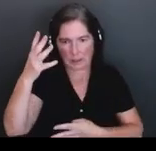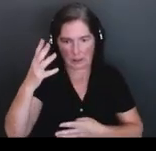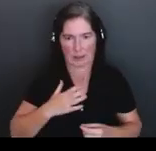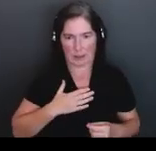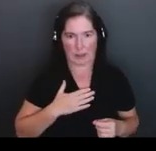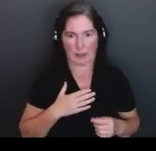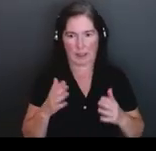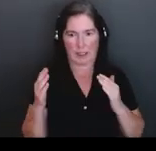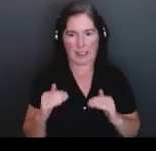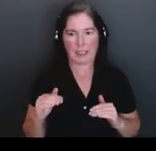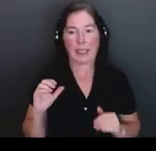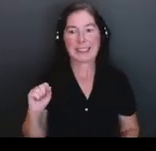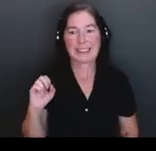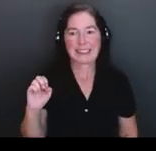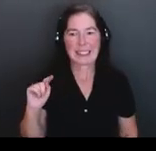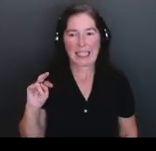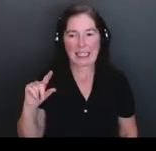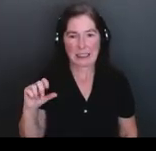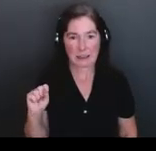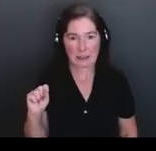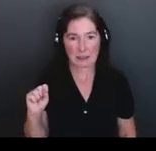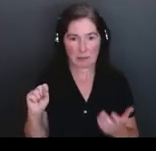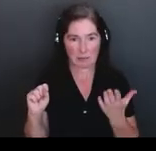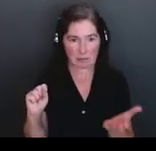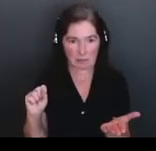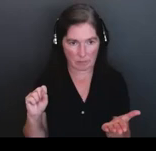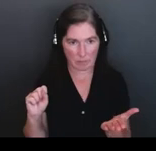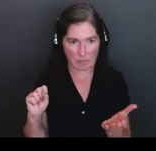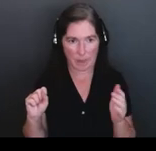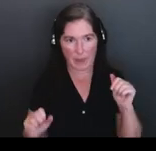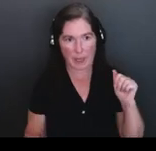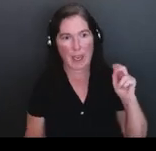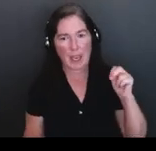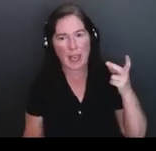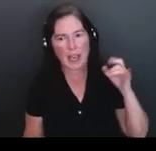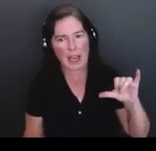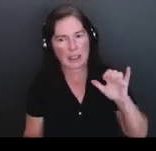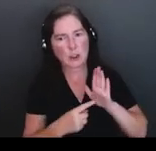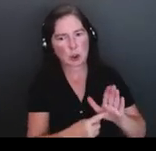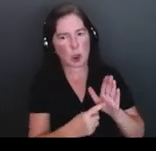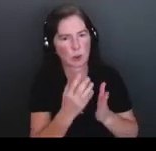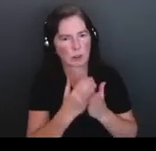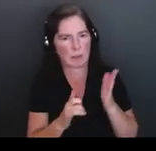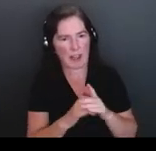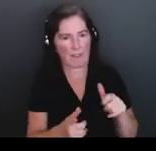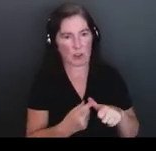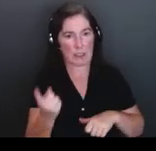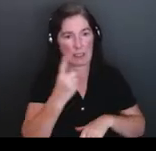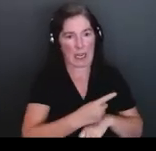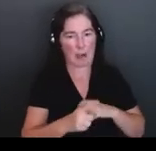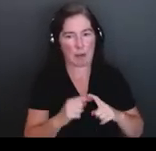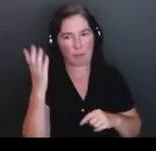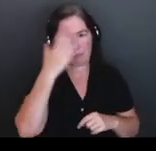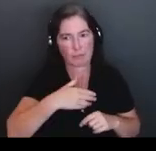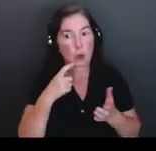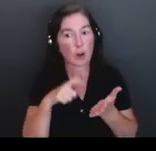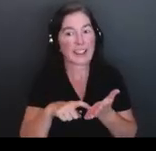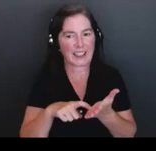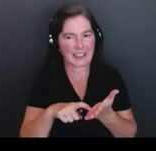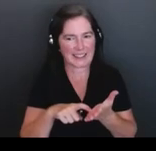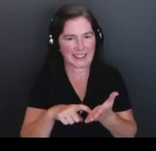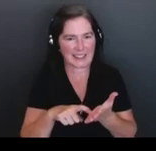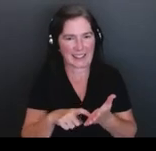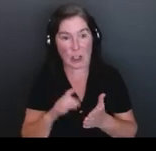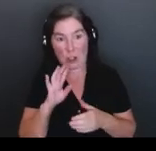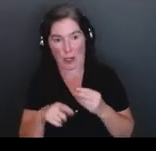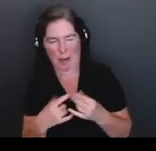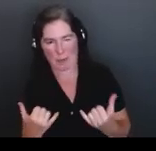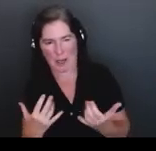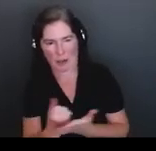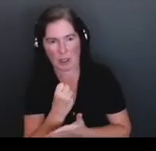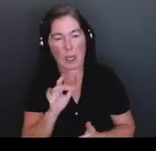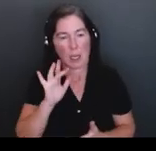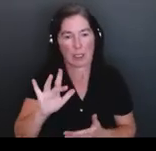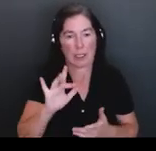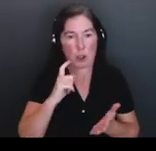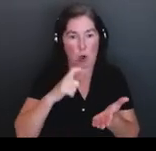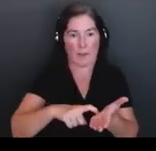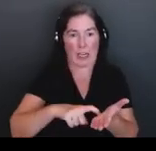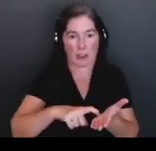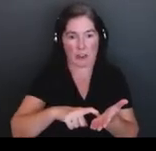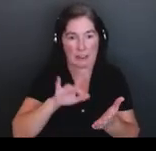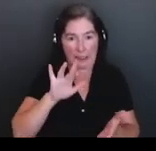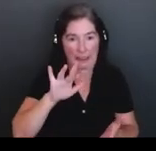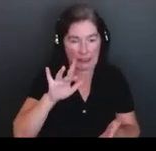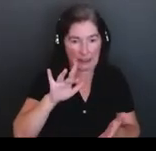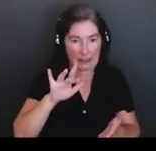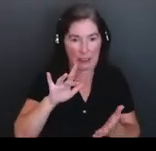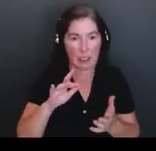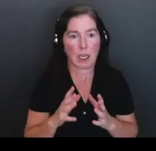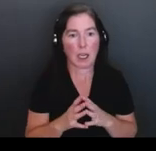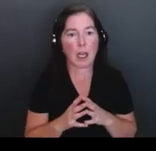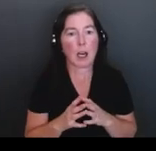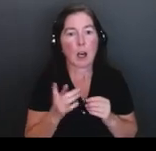Each individual person needs to set up some of those things for themselves. On the teacher end, and this will be similar to students, yours might be a picture or it says your name, but at